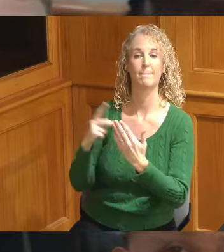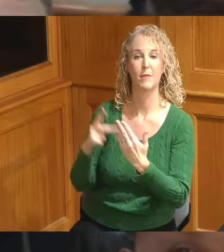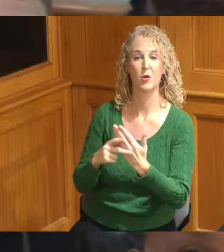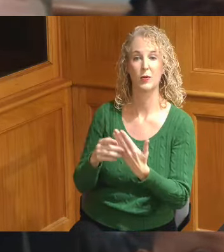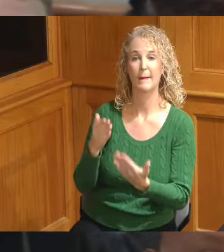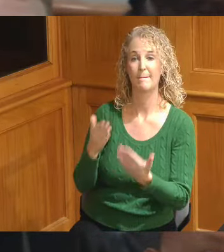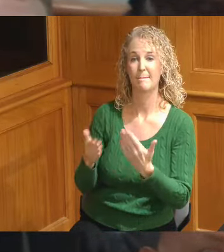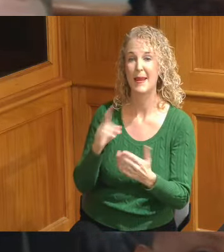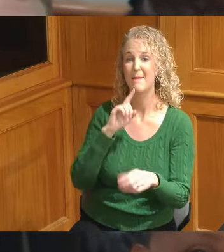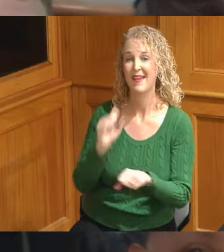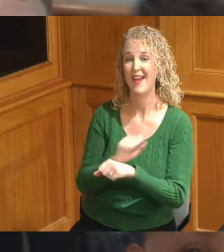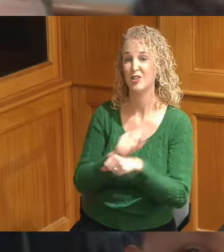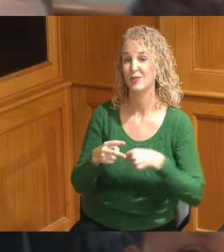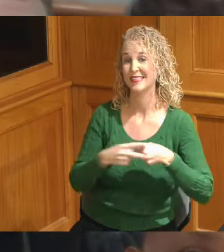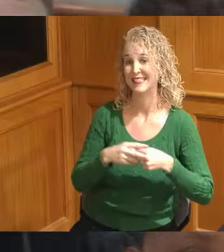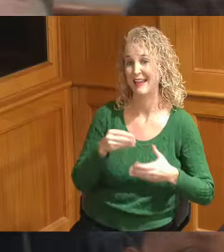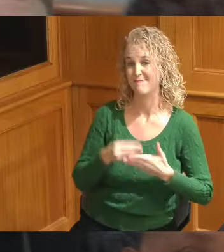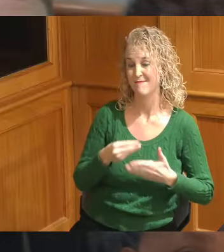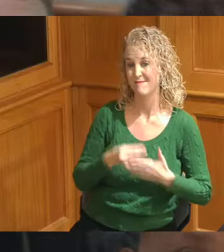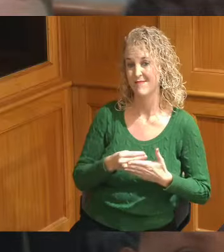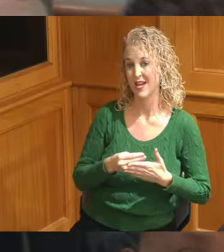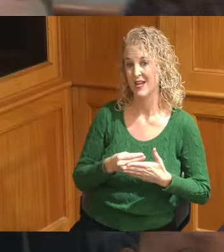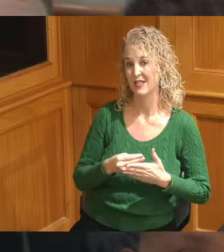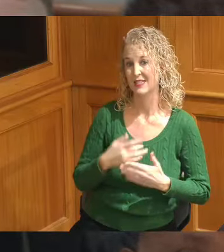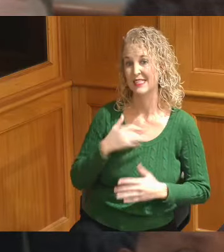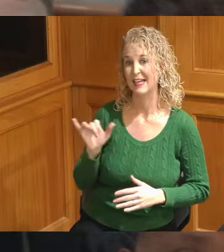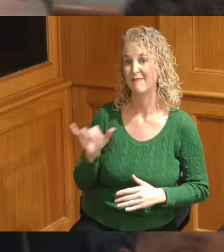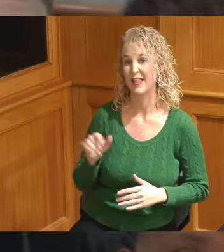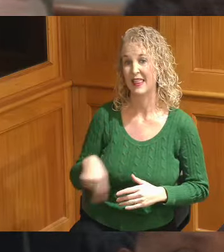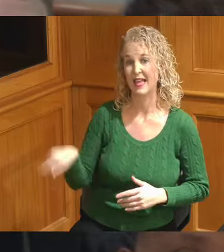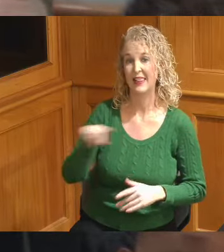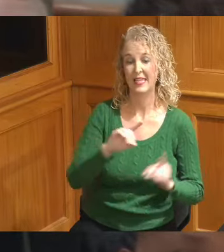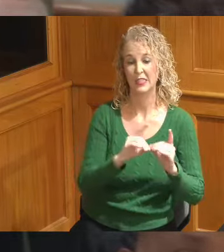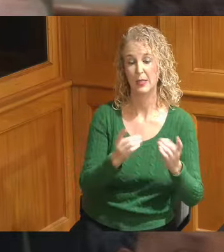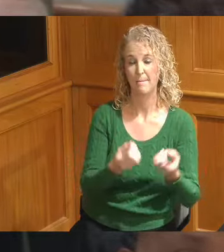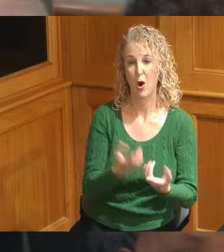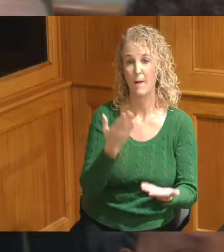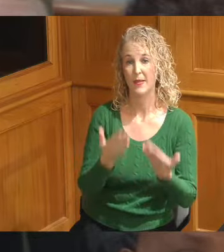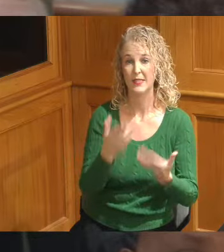cost savings because I think as these IT folks get together and learn where they might be duplicating